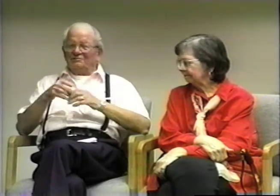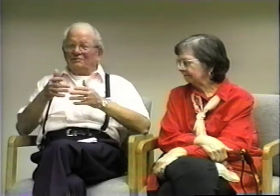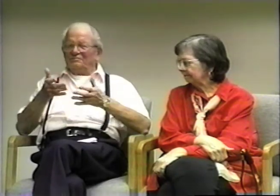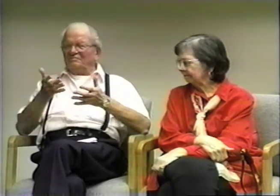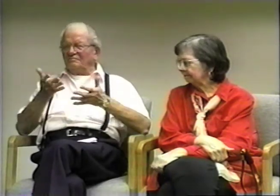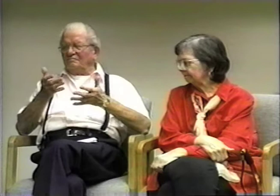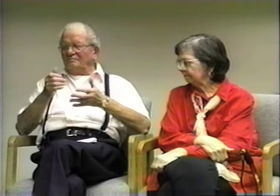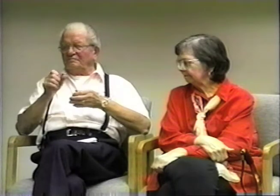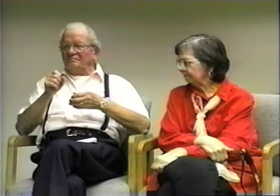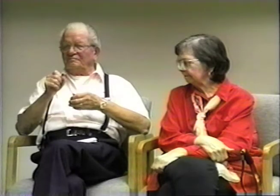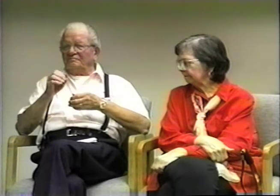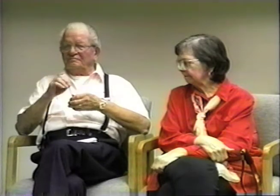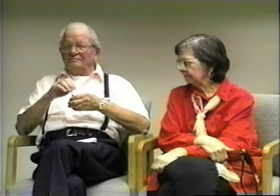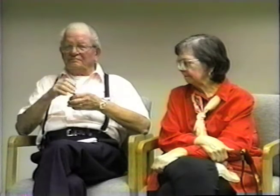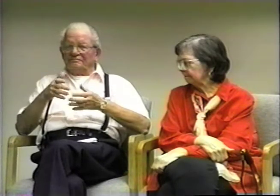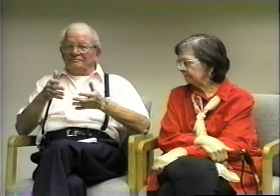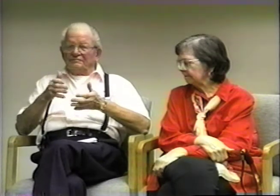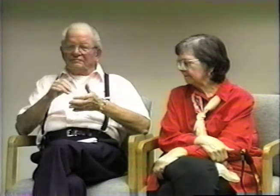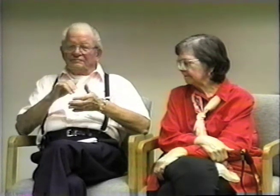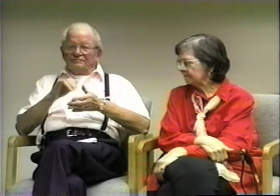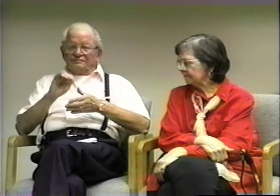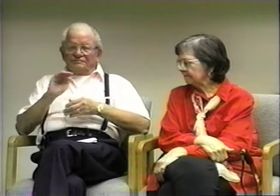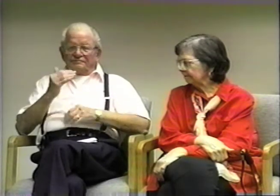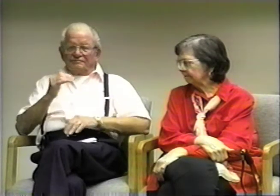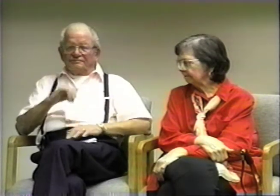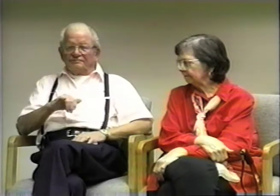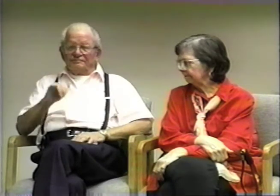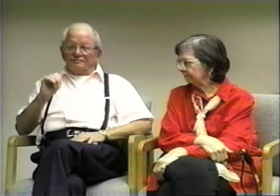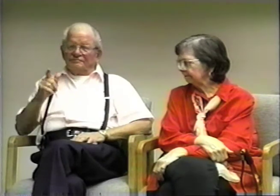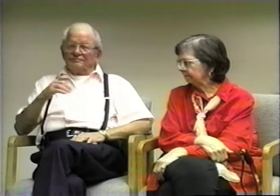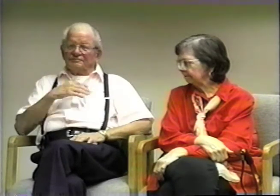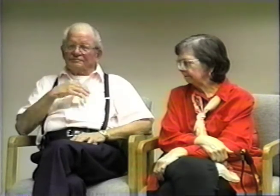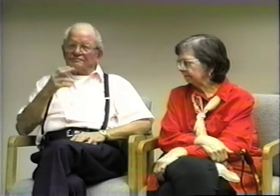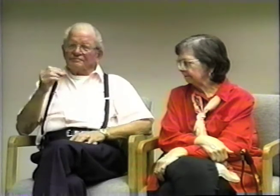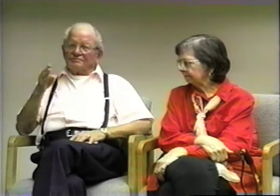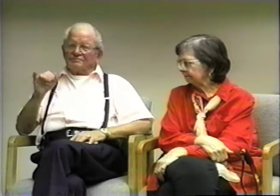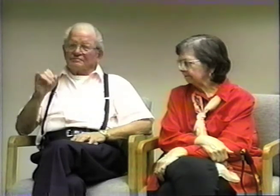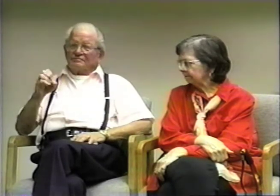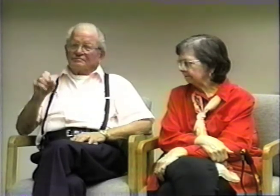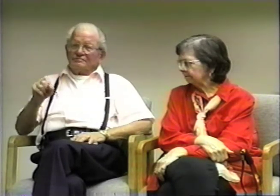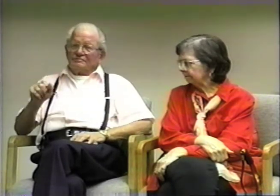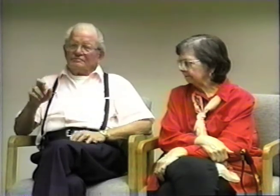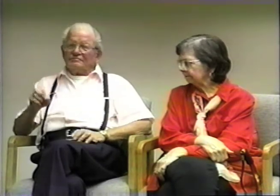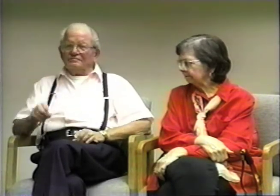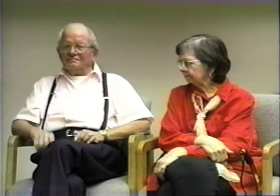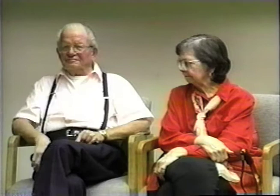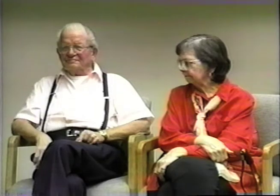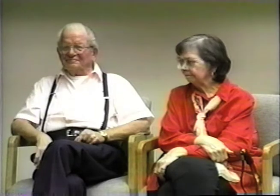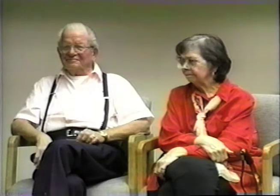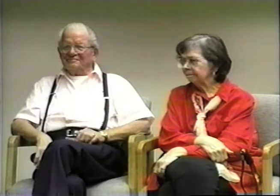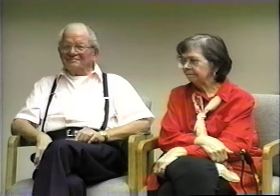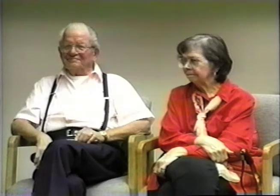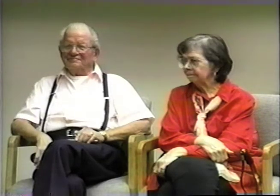But, yes, that would be my hobby, I guess.